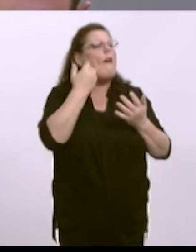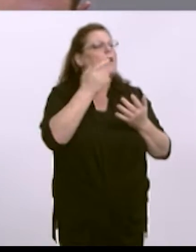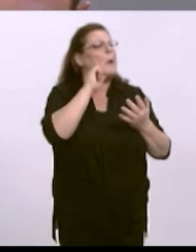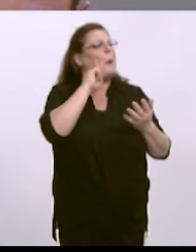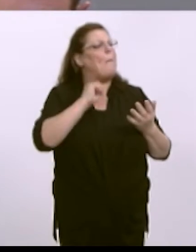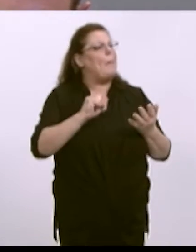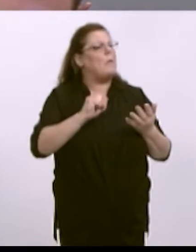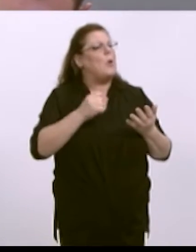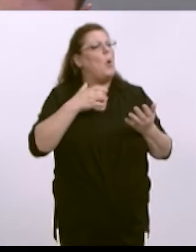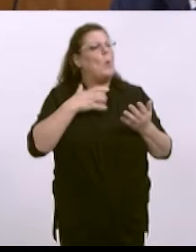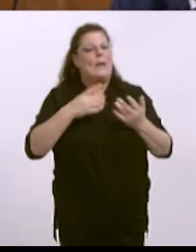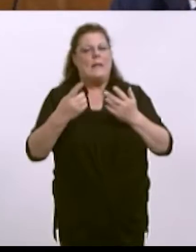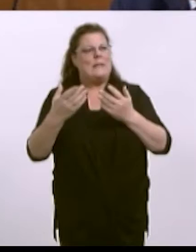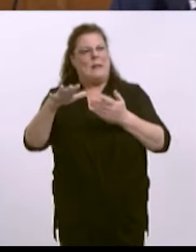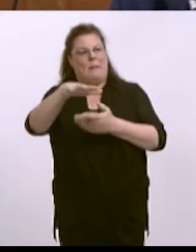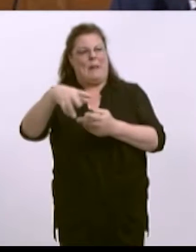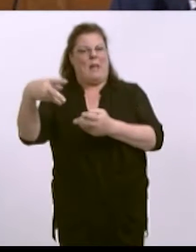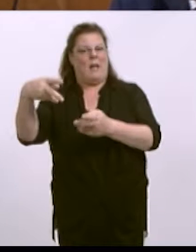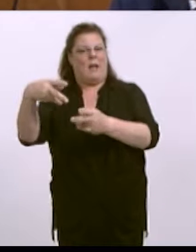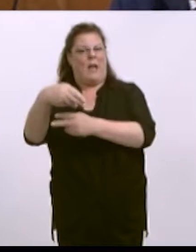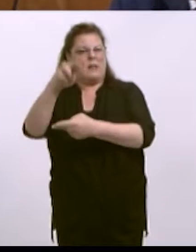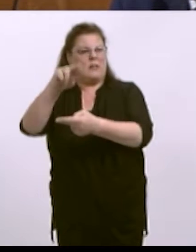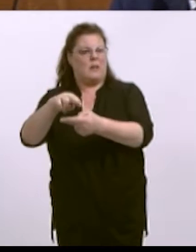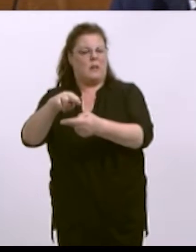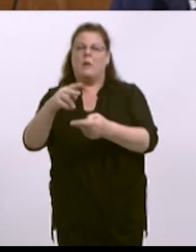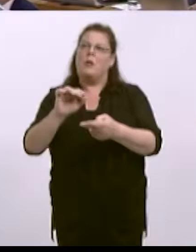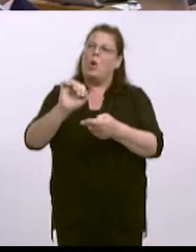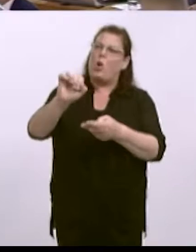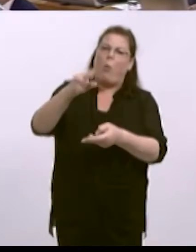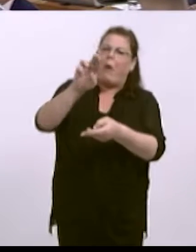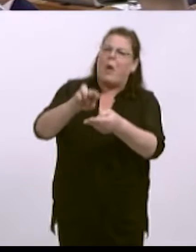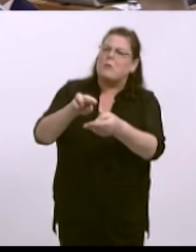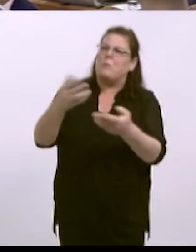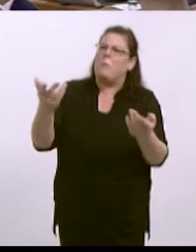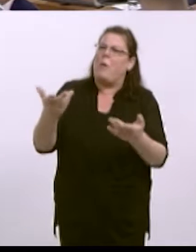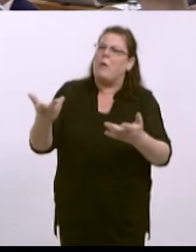there will have to be a cut. Where will the cuts fall within your programme to deliver